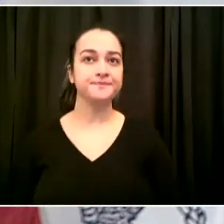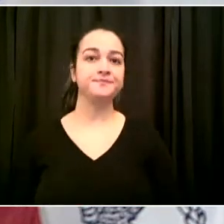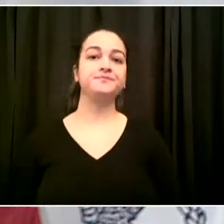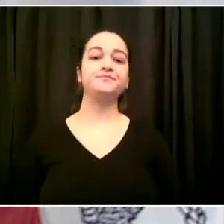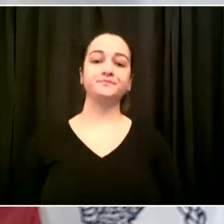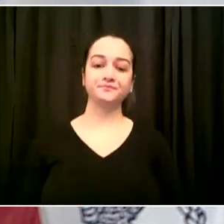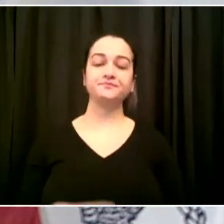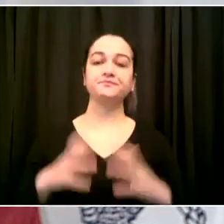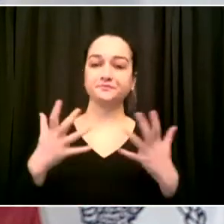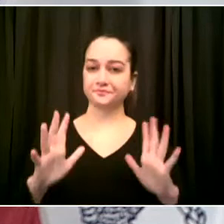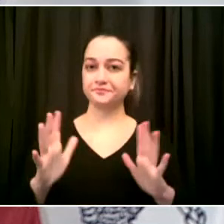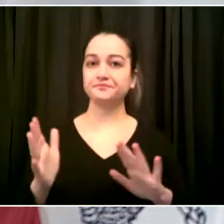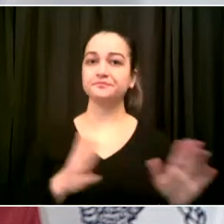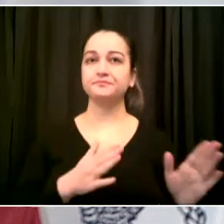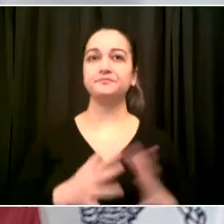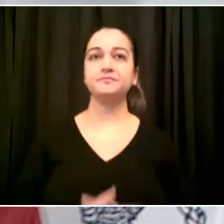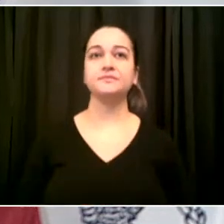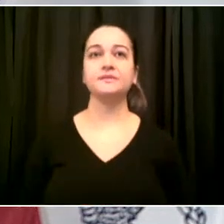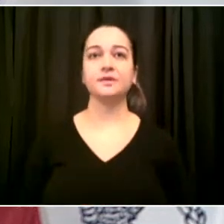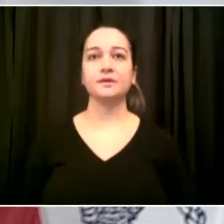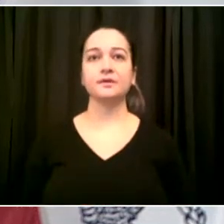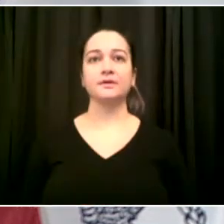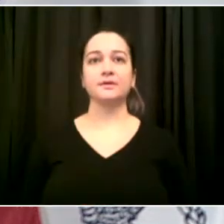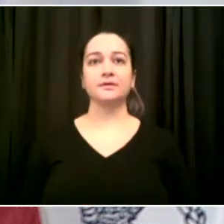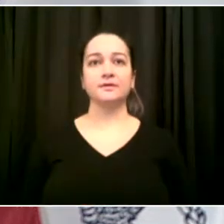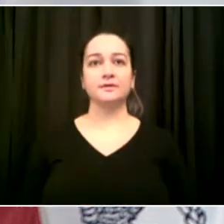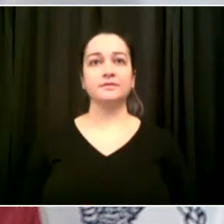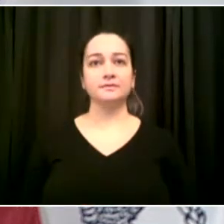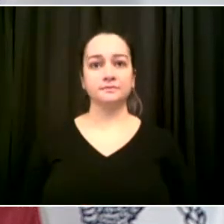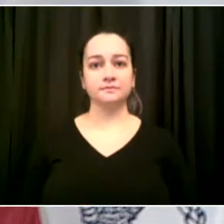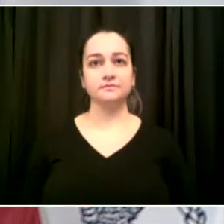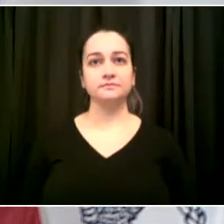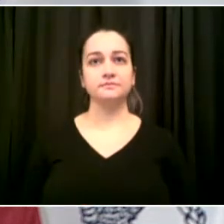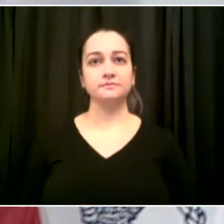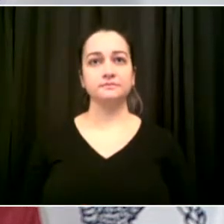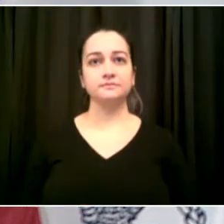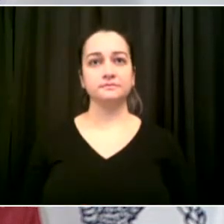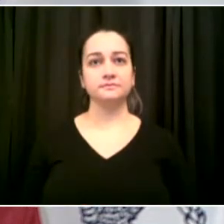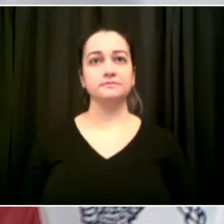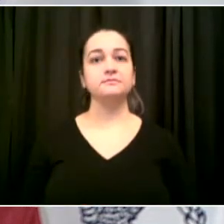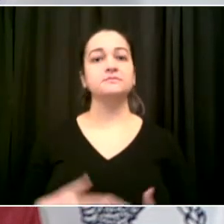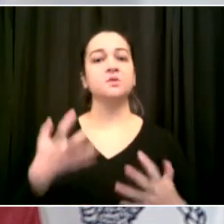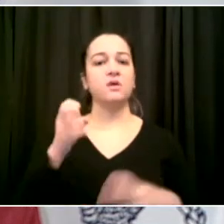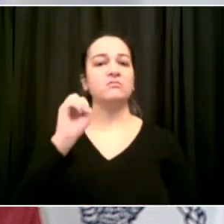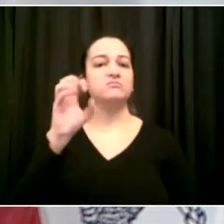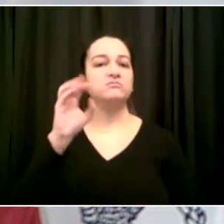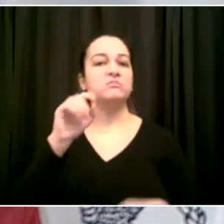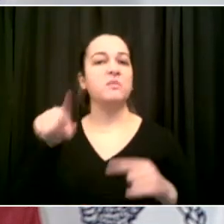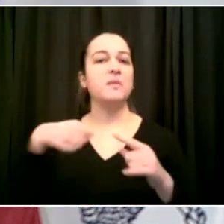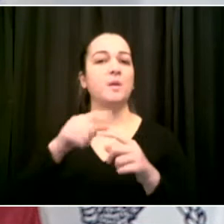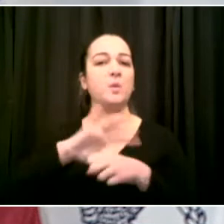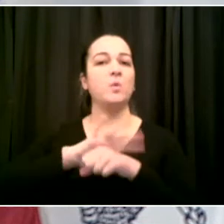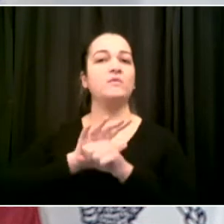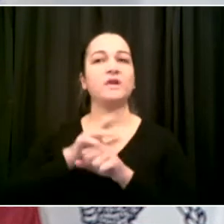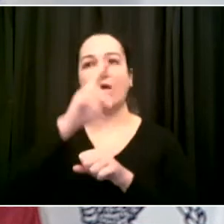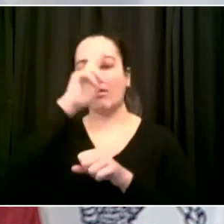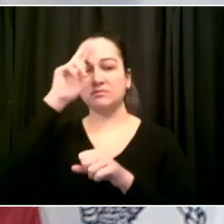LEE'ST O GON TO A COUPLE OF THINGS, I WANT TO DO OR